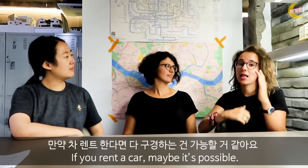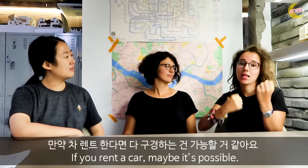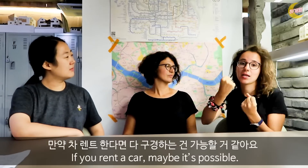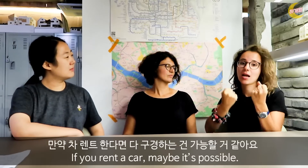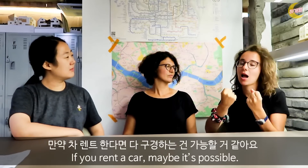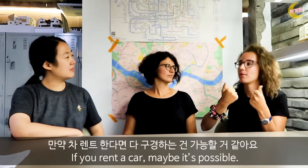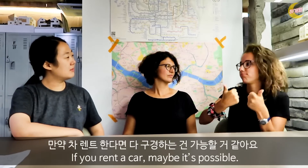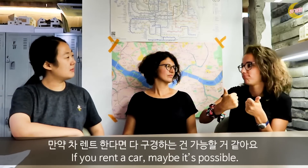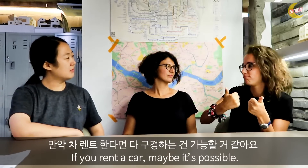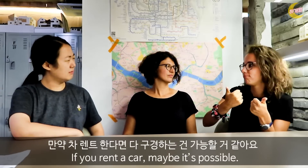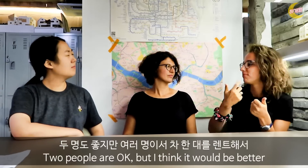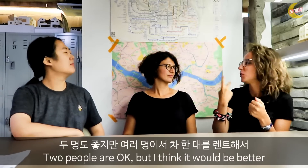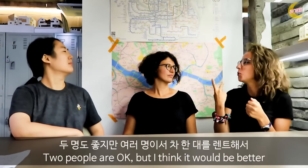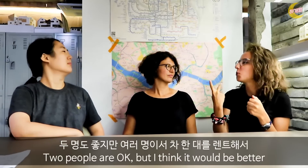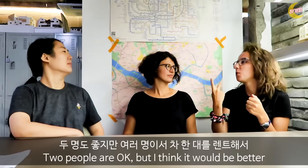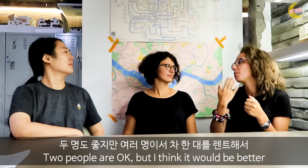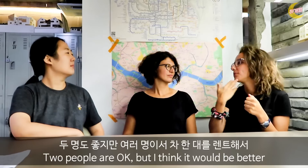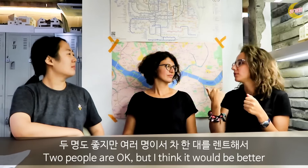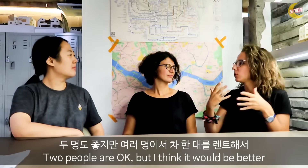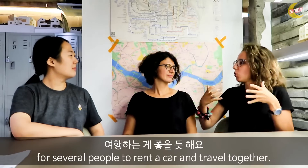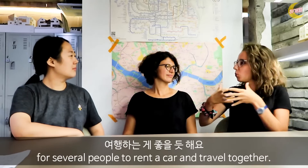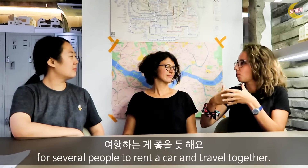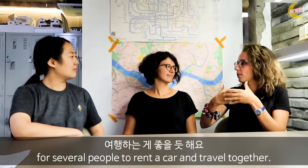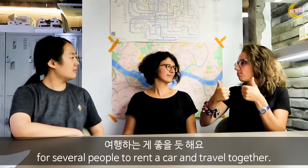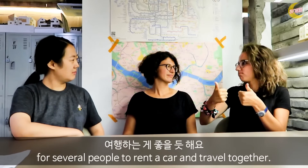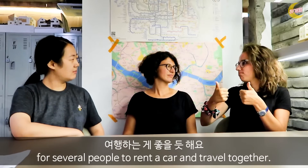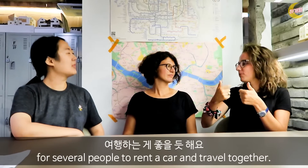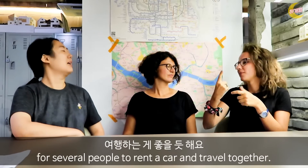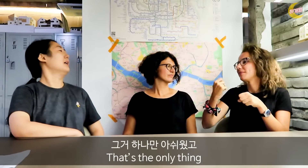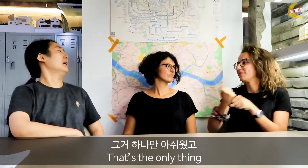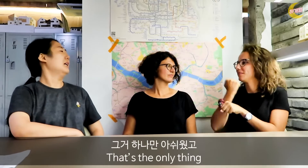If you rent a car, maybe it’s possible. Two people are OK, but I think it would be better for several people to rent a car and travel together.